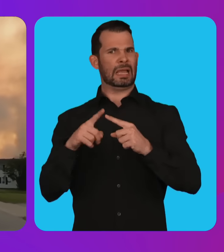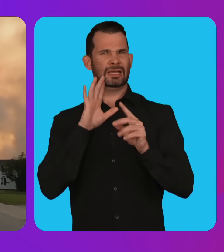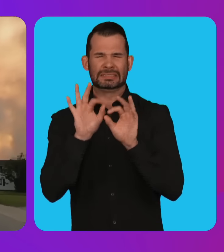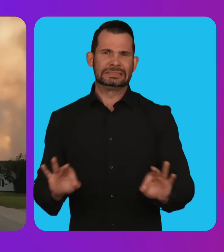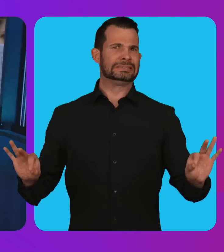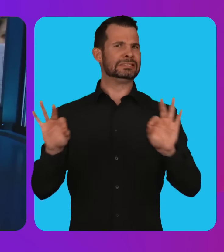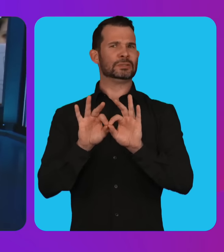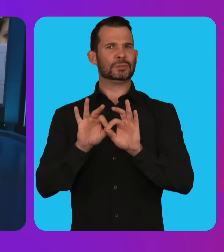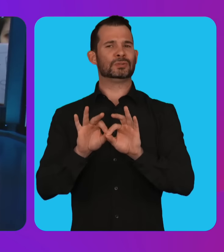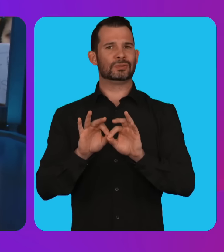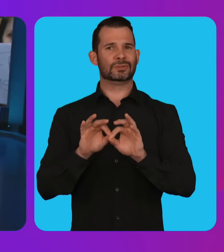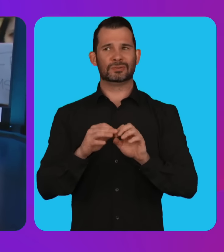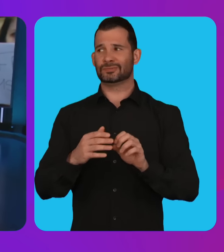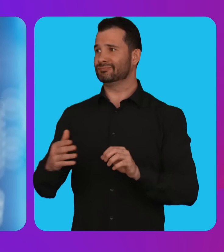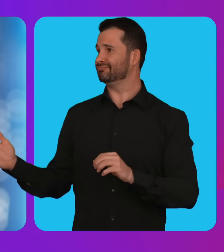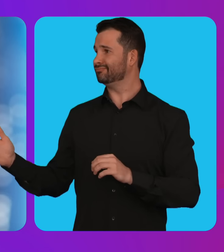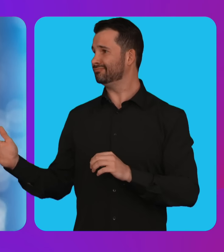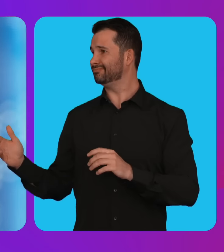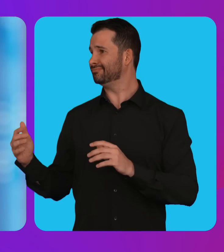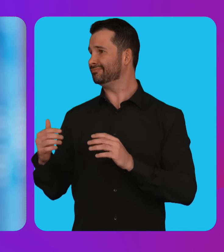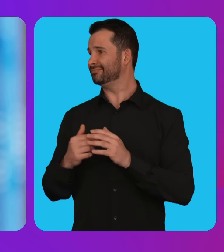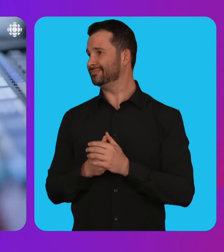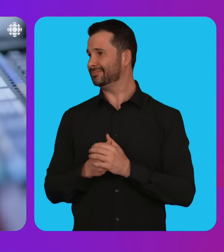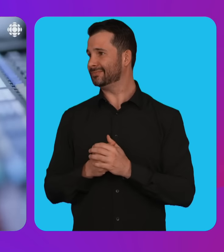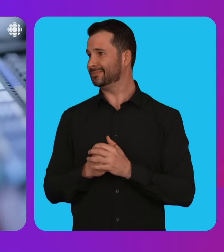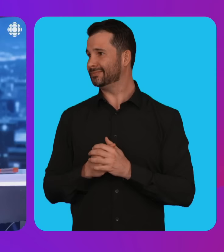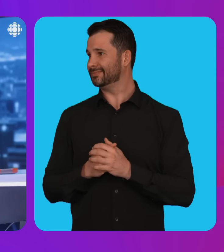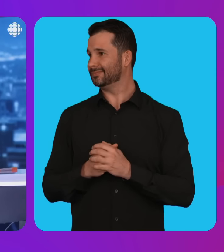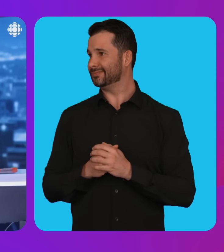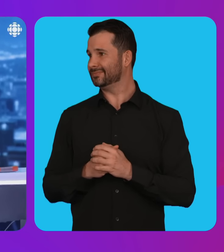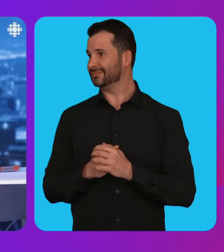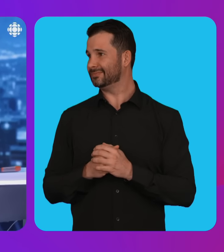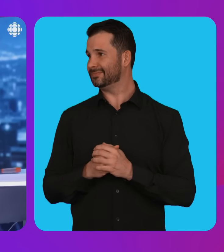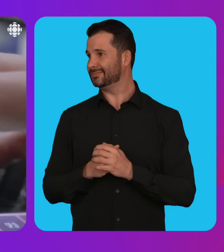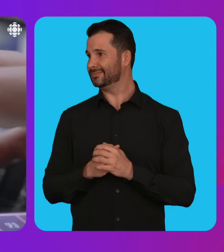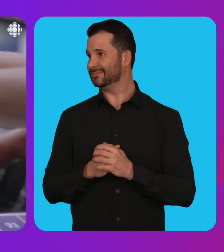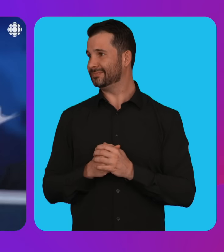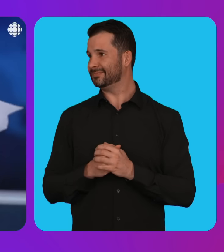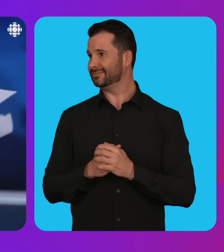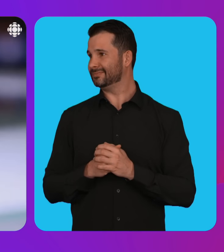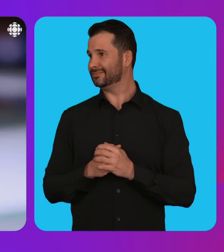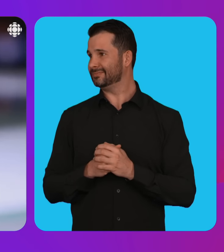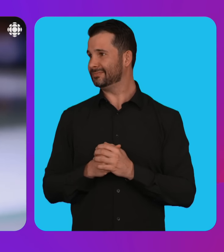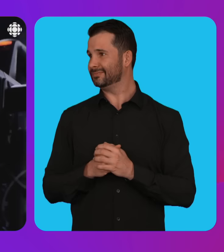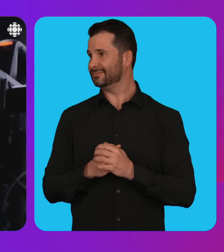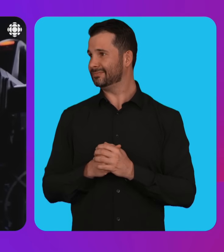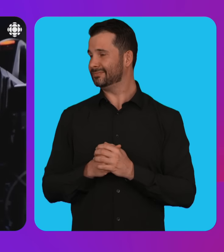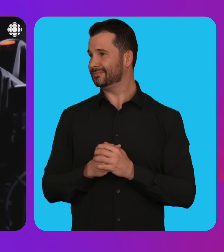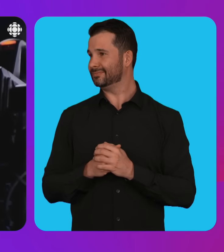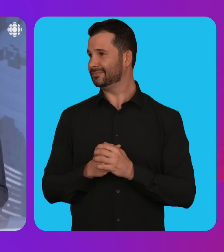Thanks for joining us. [French]